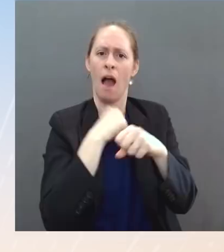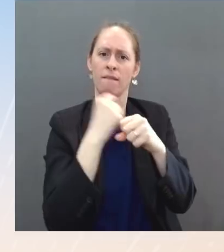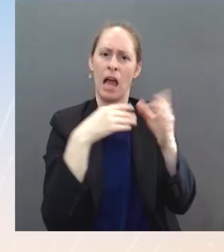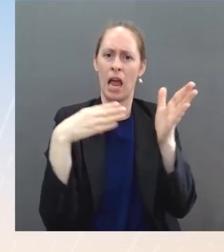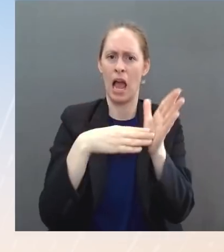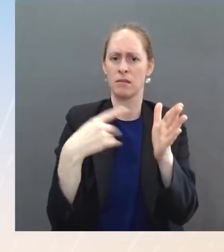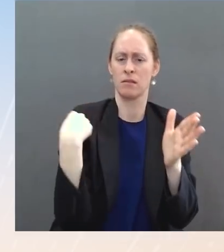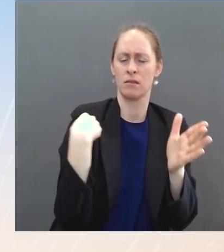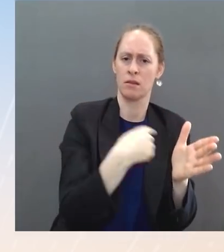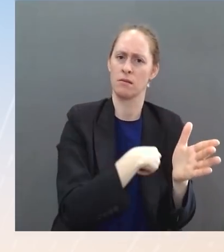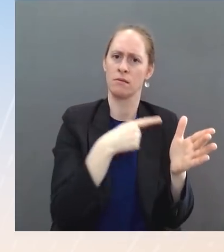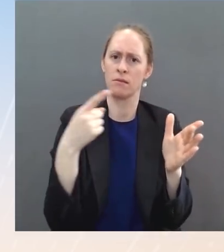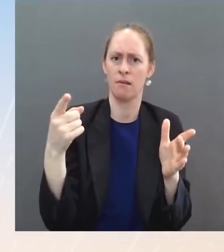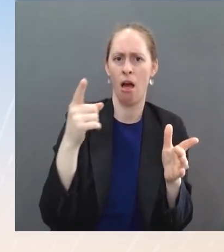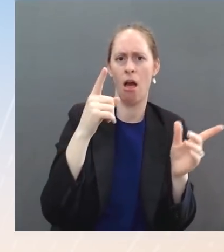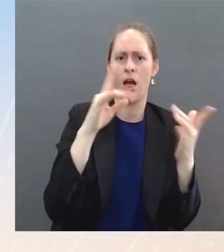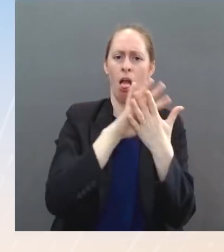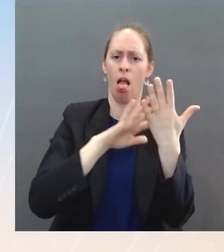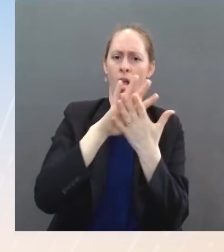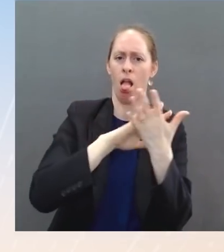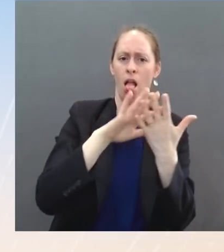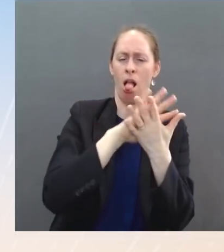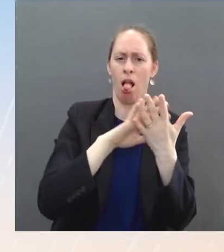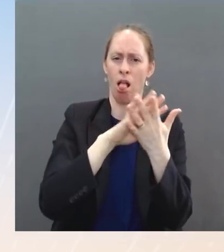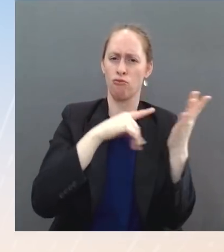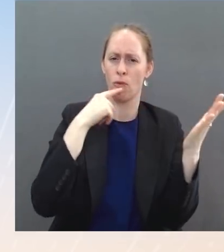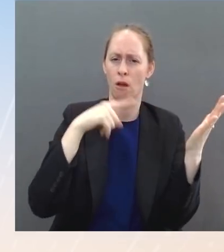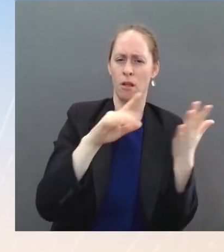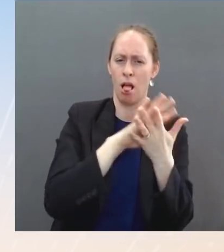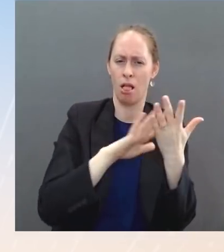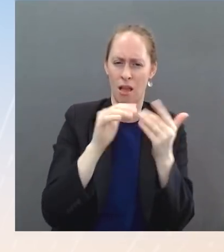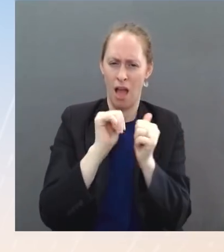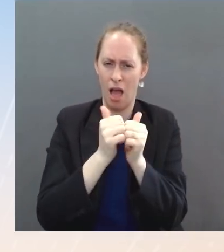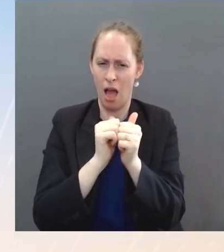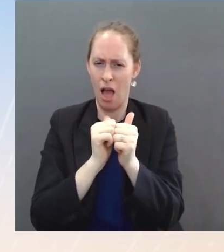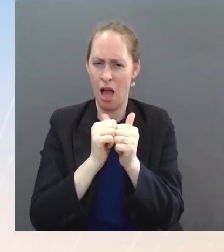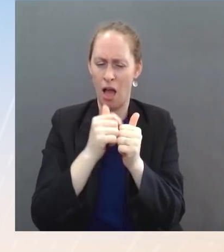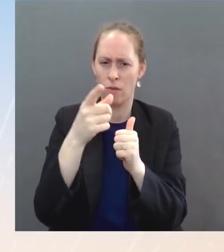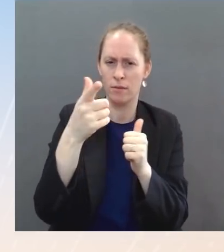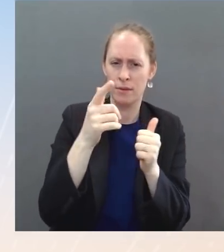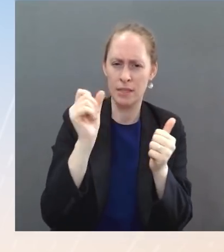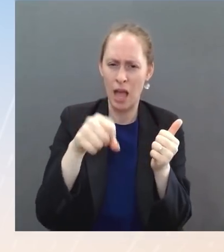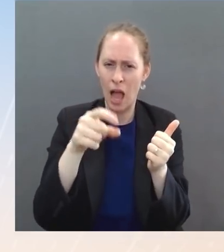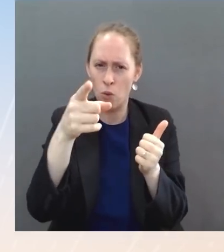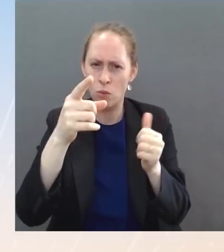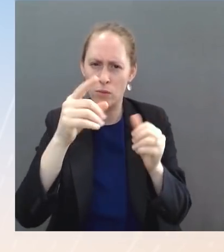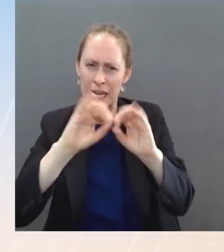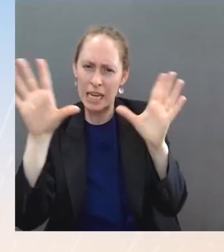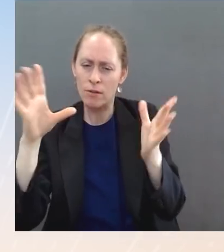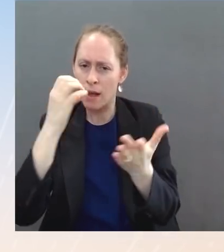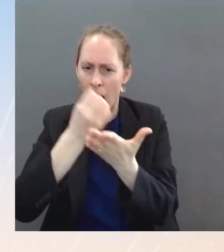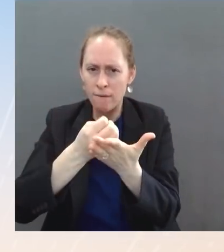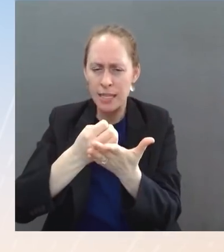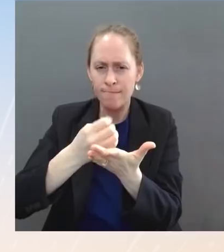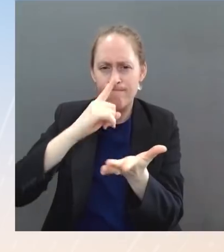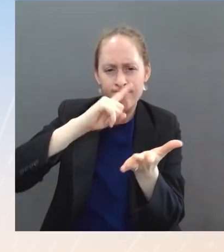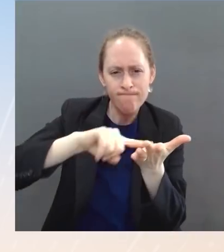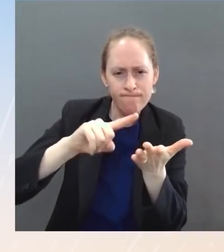So can you walk us through the evidence-gathering? Who's doing it? Are there people on the ground gathering evidence? How long does that take to, sort of, build a case?